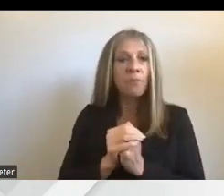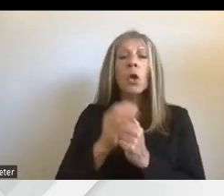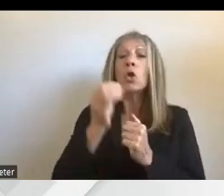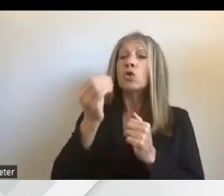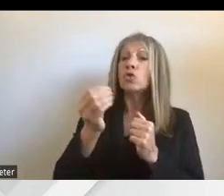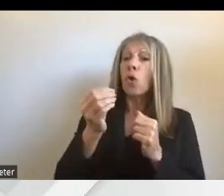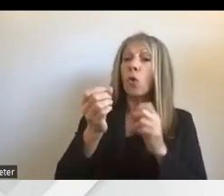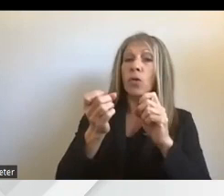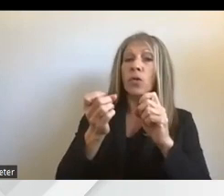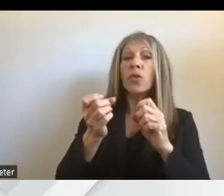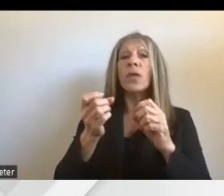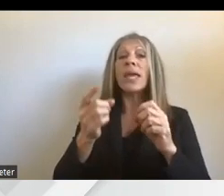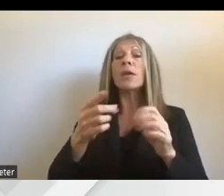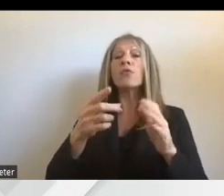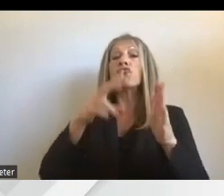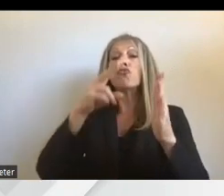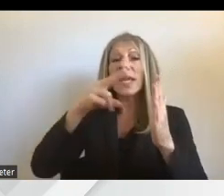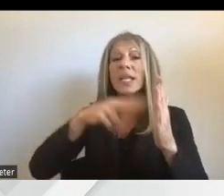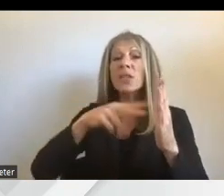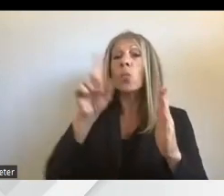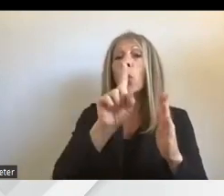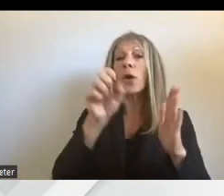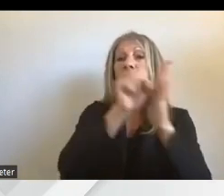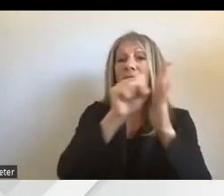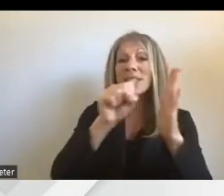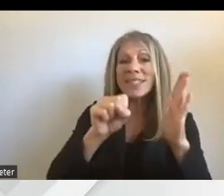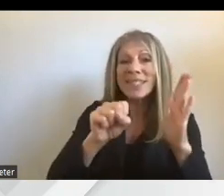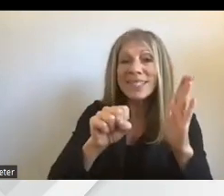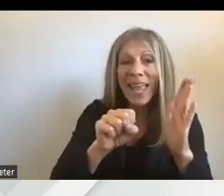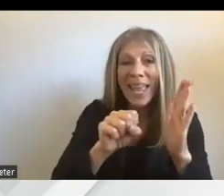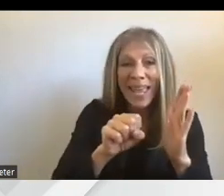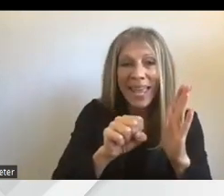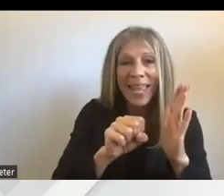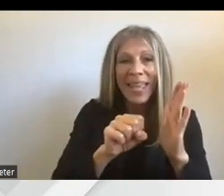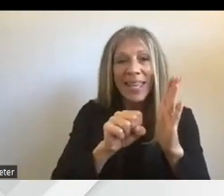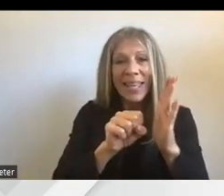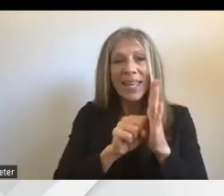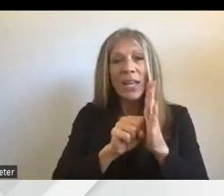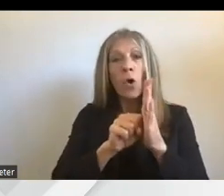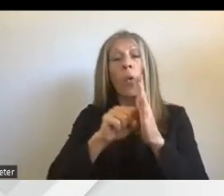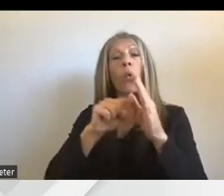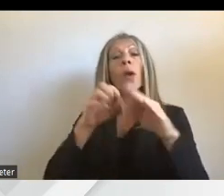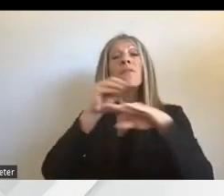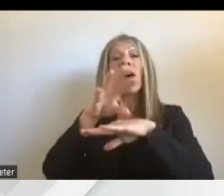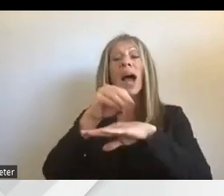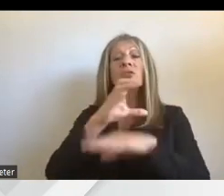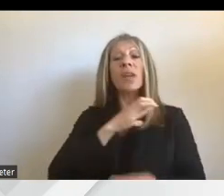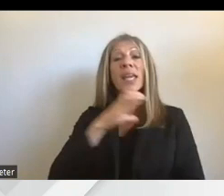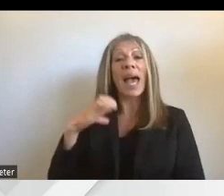So the provision reads, "Where the state historic Preservation Officer or Advisory Council on